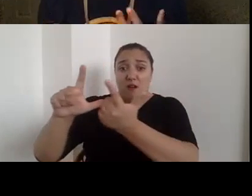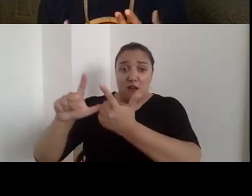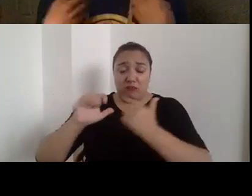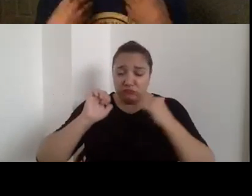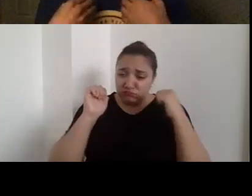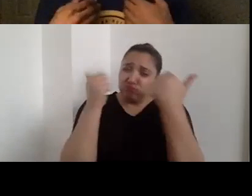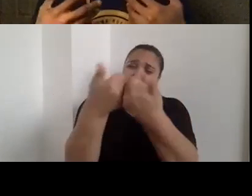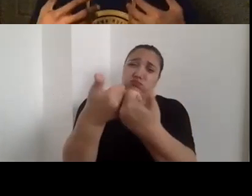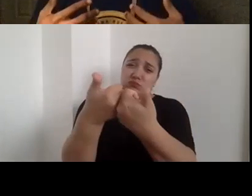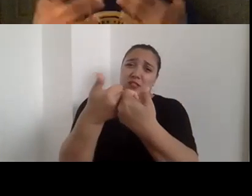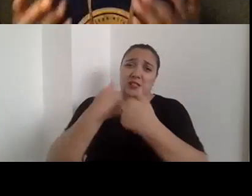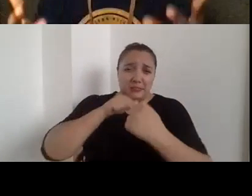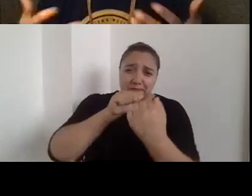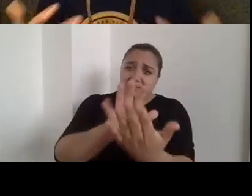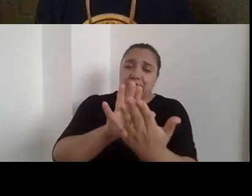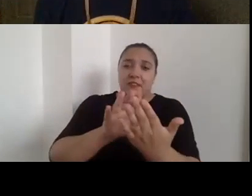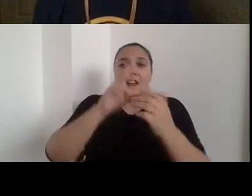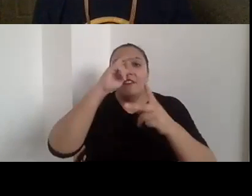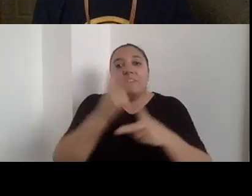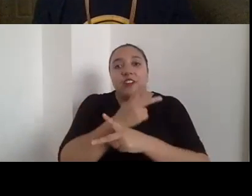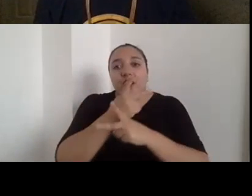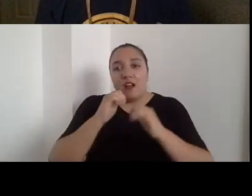how -- because I'm assuming we're speaking mostly to dancers